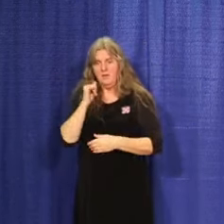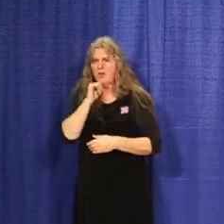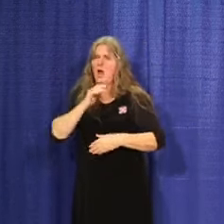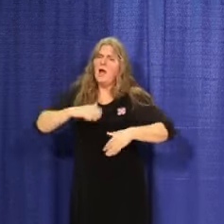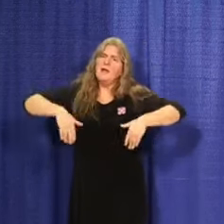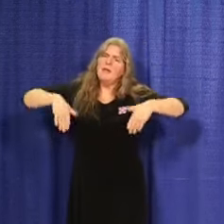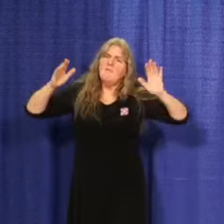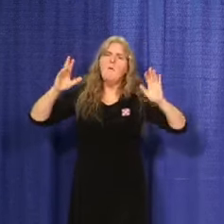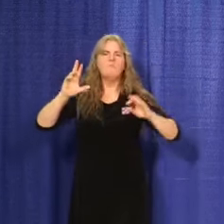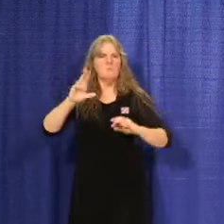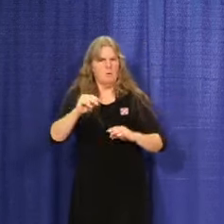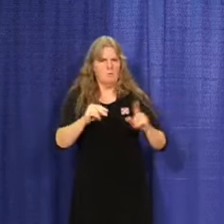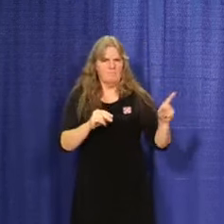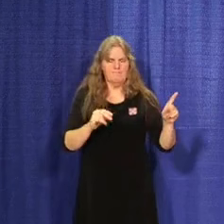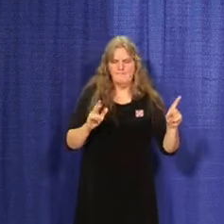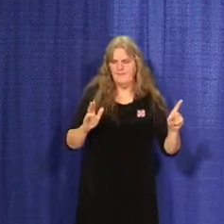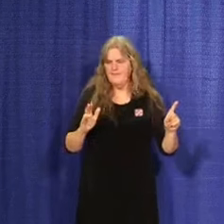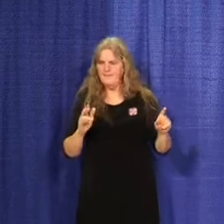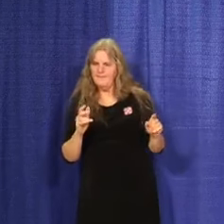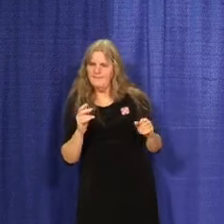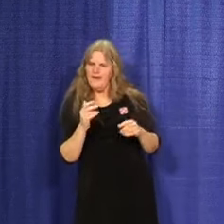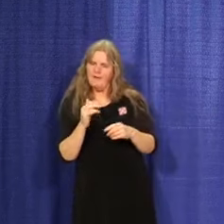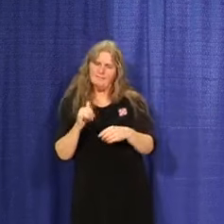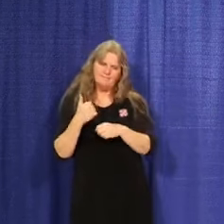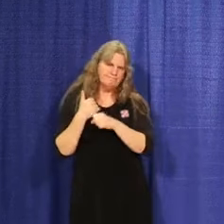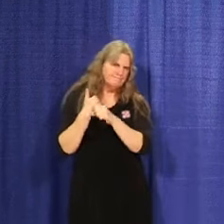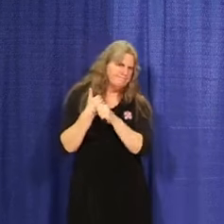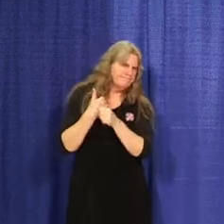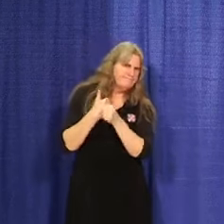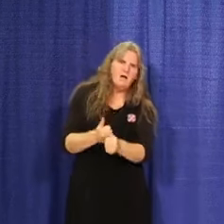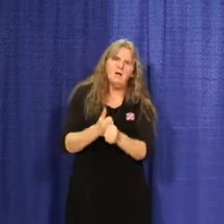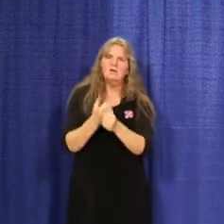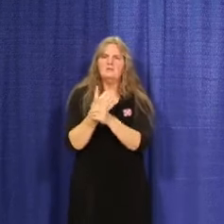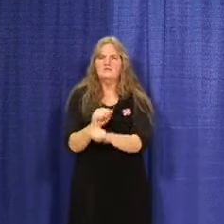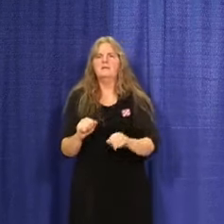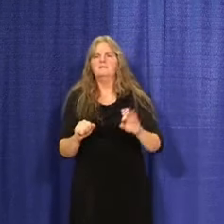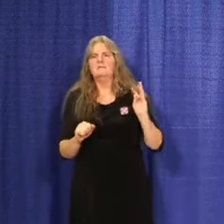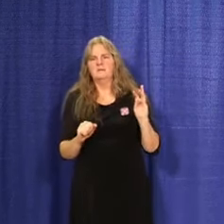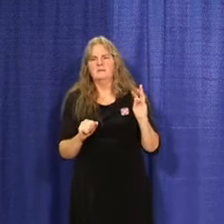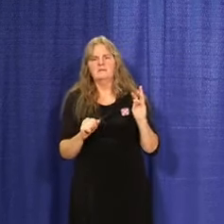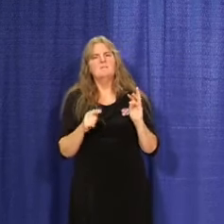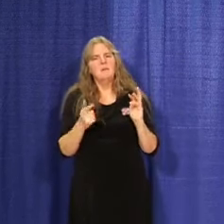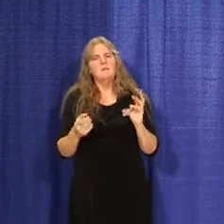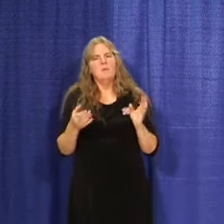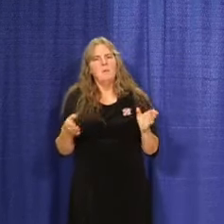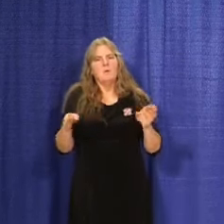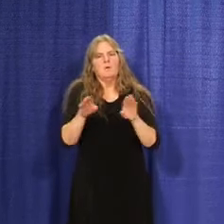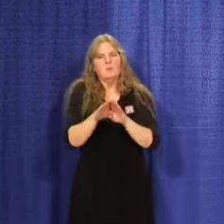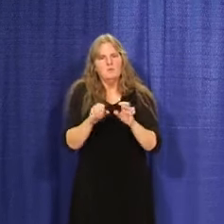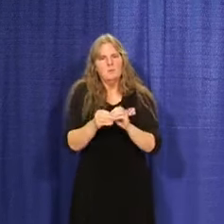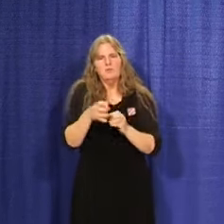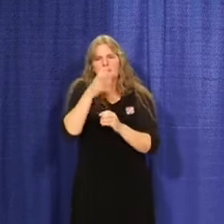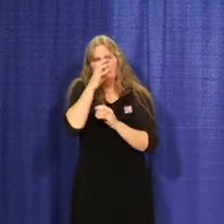and reinforce the Safe Six. We might have to reintroduce restrictions, although like and other parts of the country